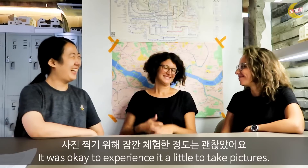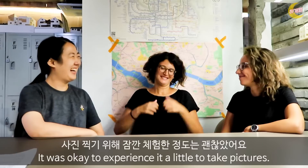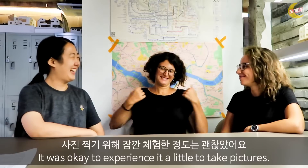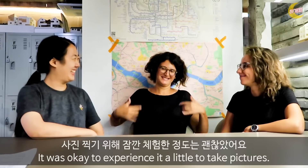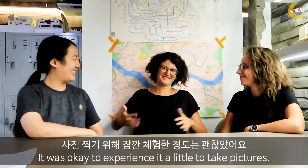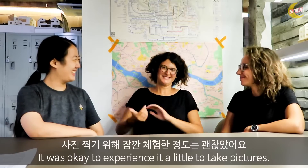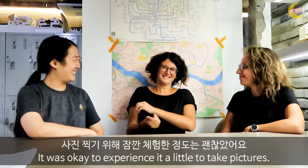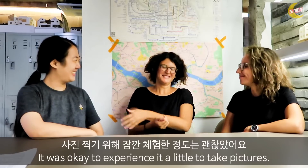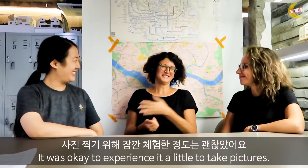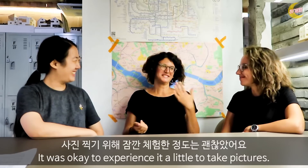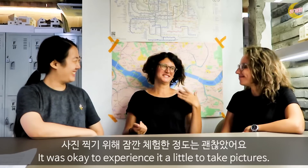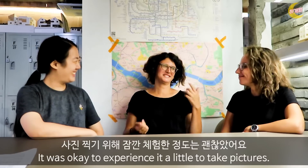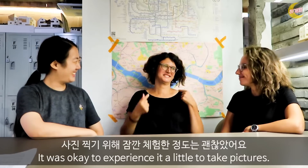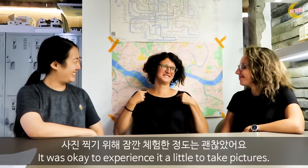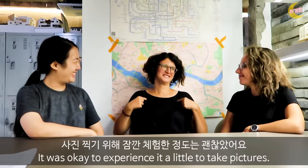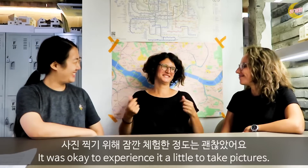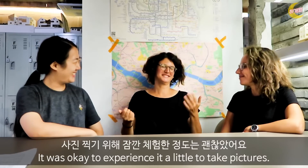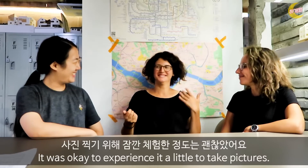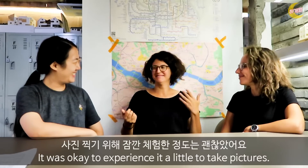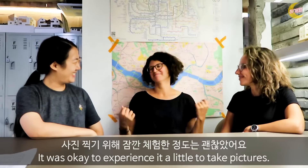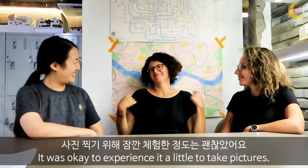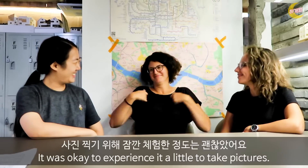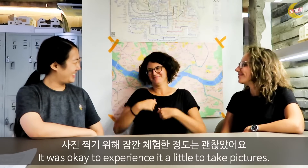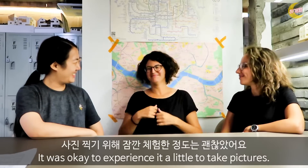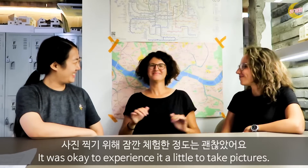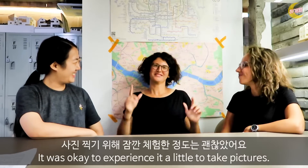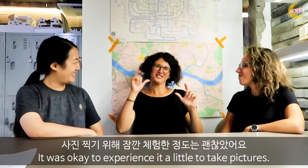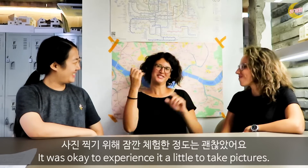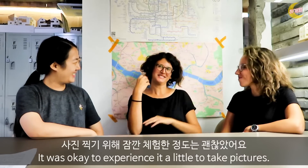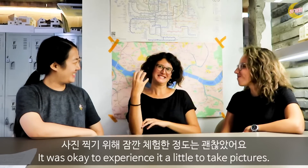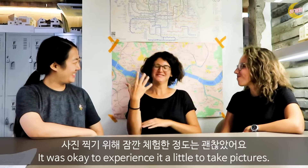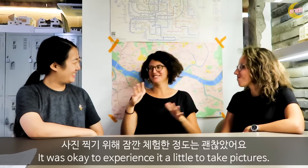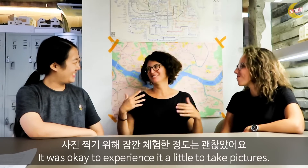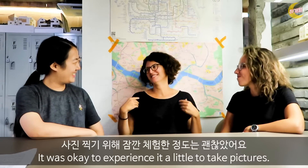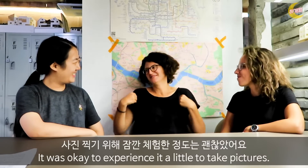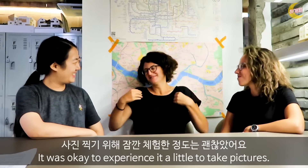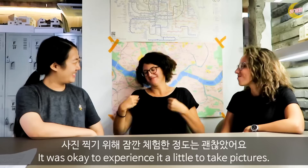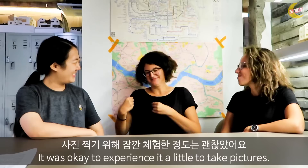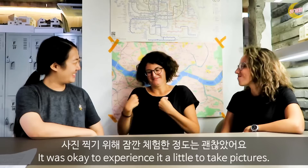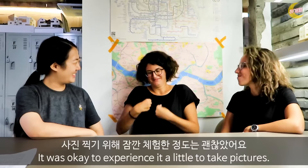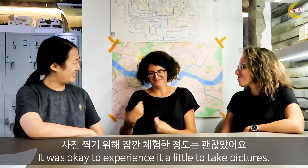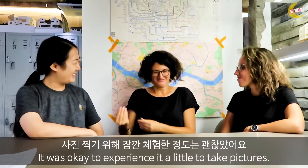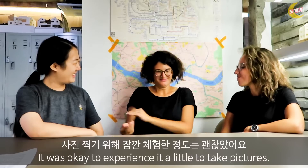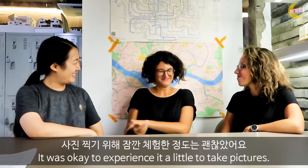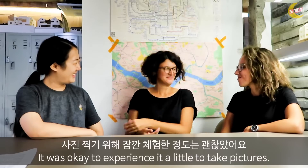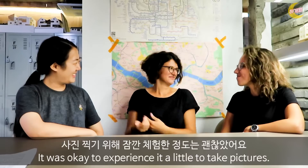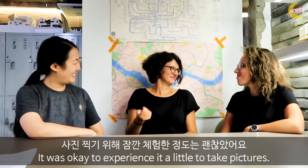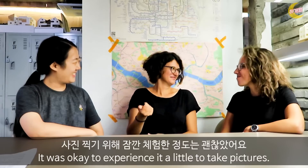It was okay to experience it a little to take pictures.